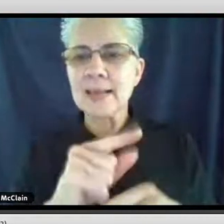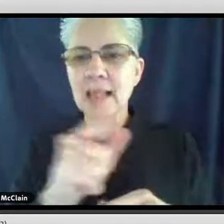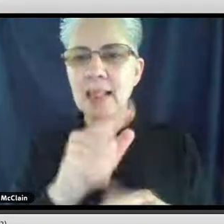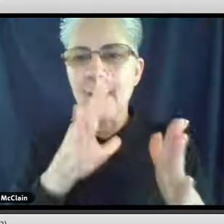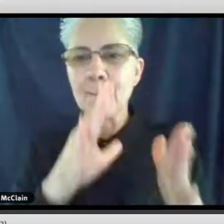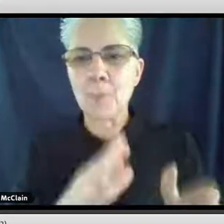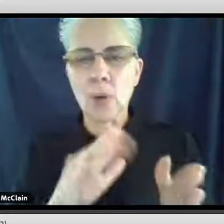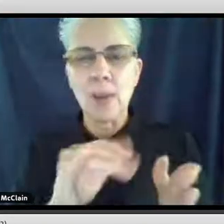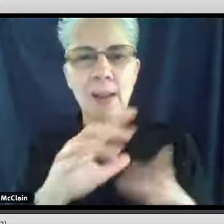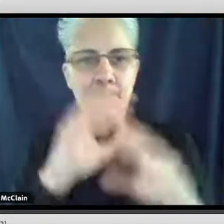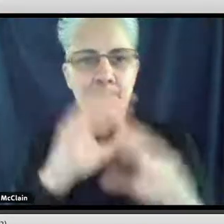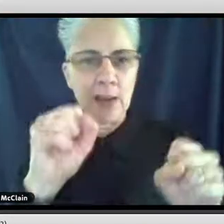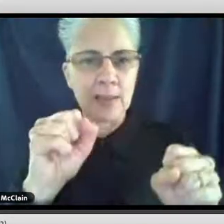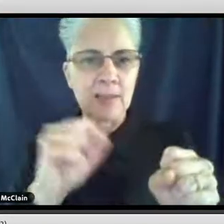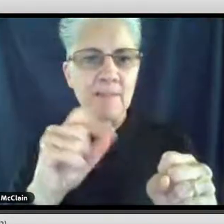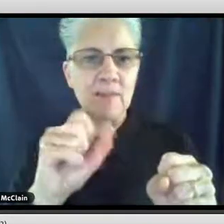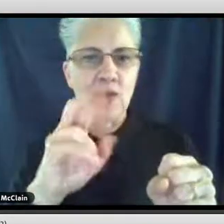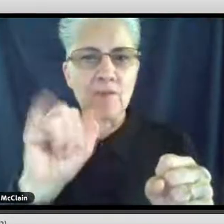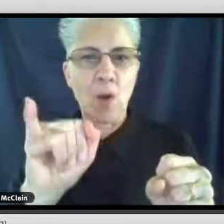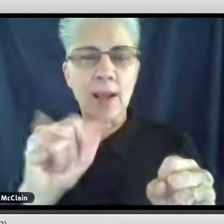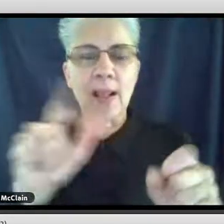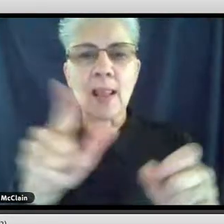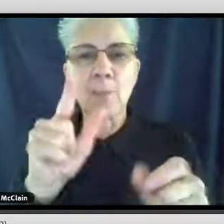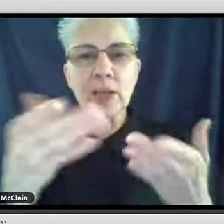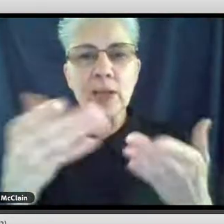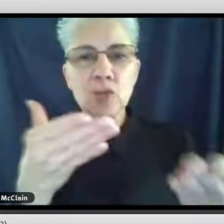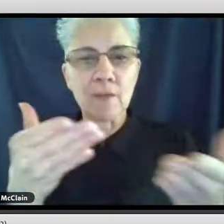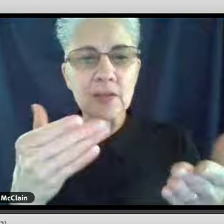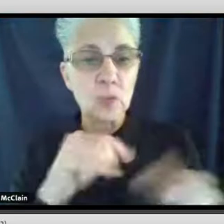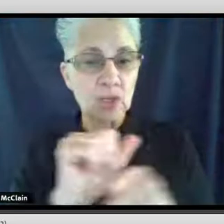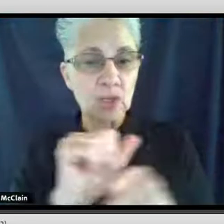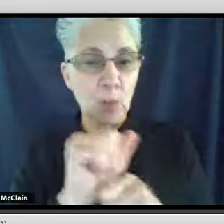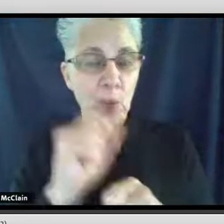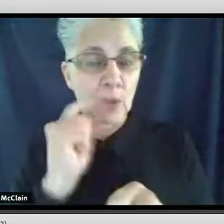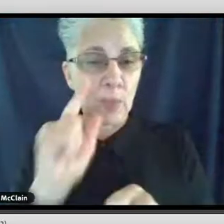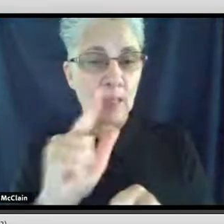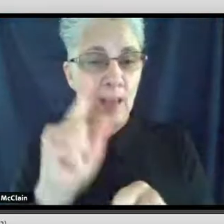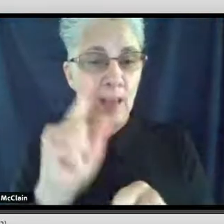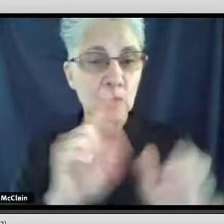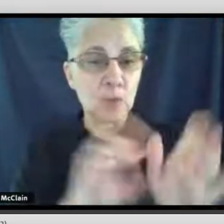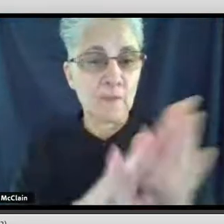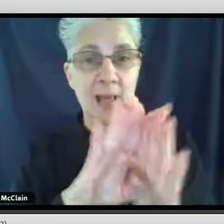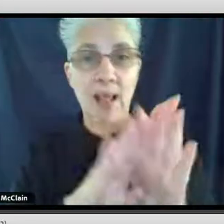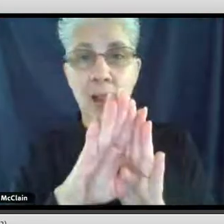and president of Novare Library Services where she works with libraries to develop,